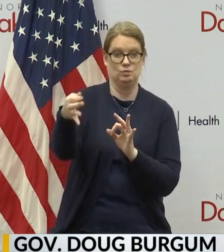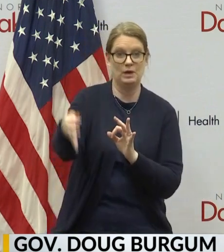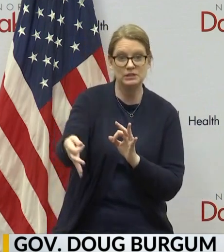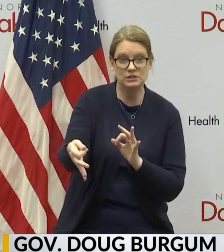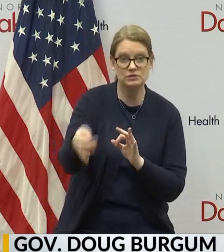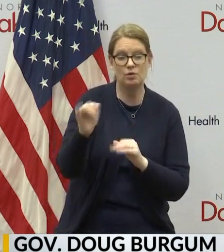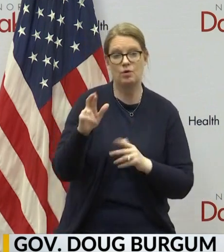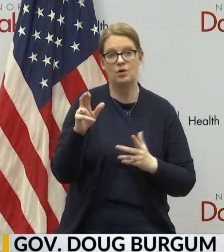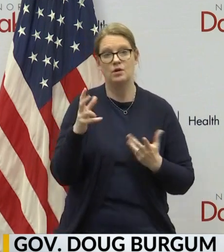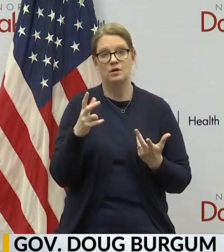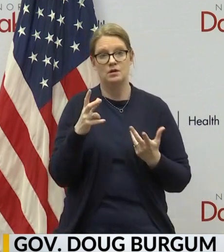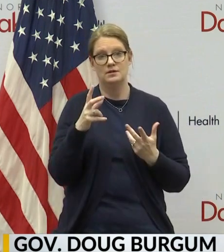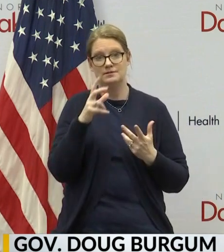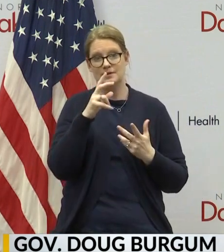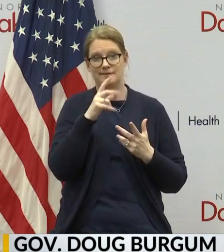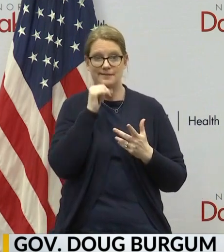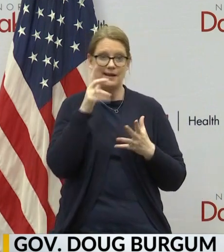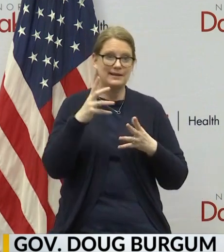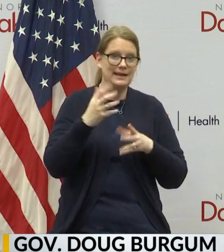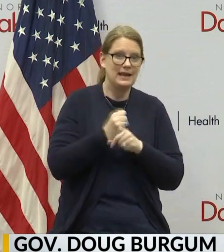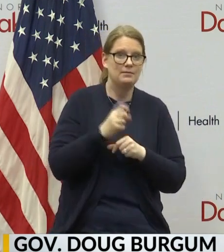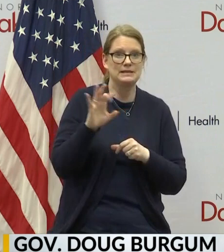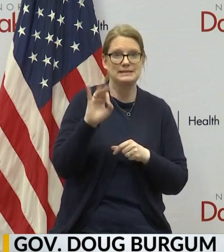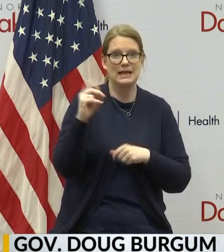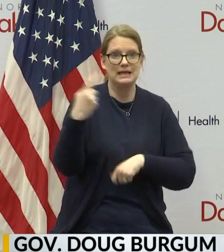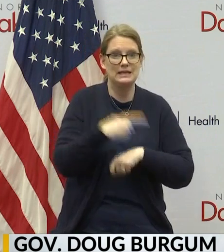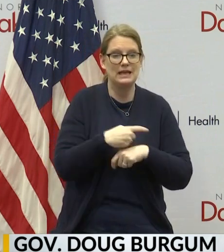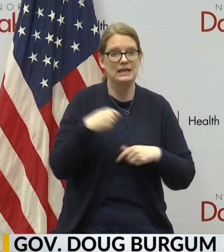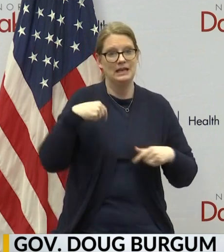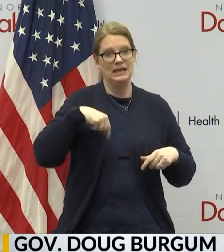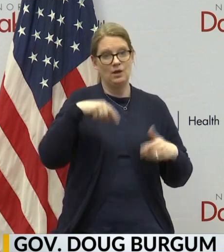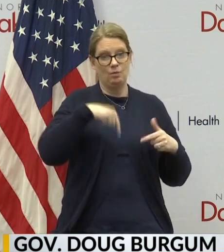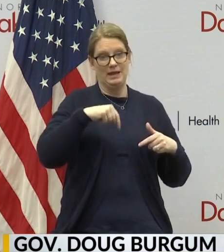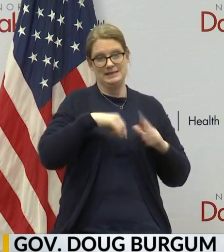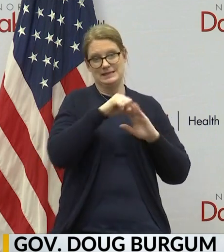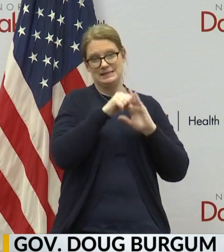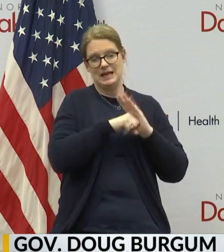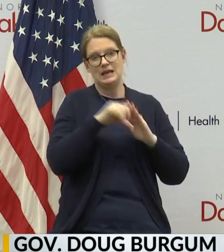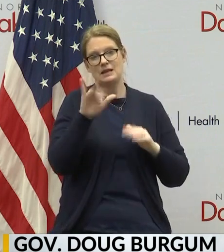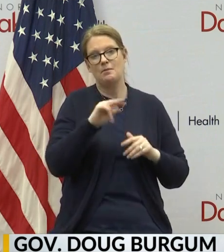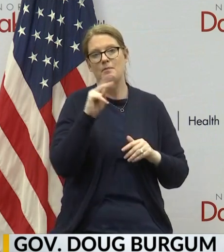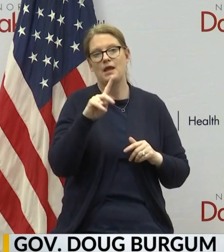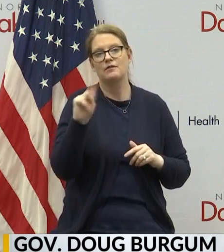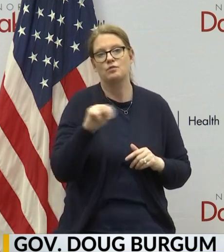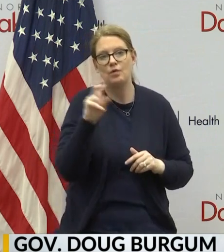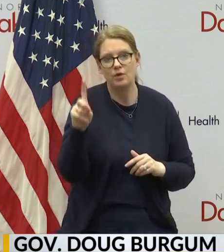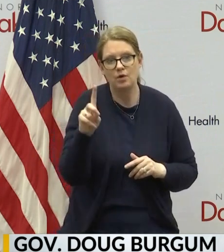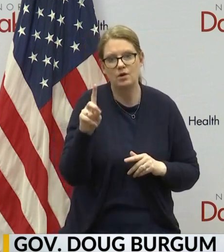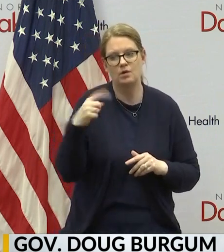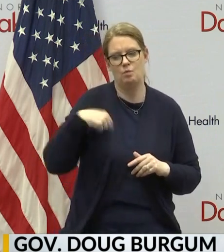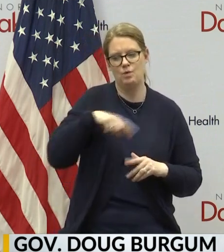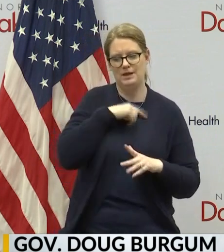TRY TO UNDERSTAND WHAT THIS ALL MEANS, IF THERE ARE CASES WHERE SOME OF THE PAYMENTS CAN BE STRETCHED OUT AND NOT RECEIVED